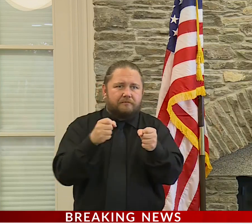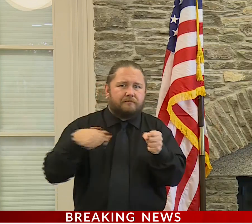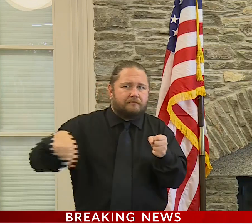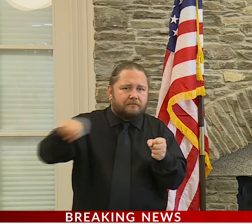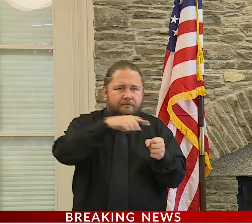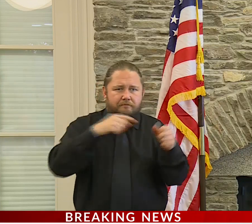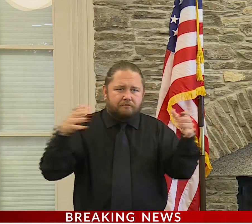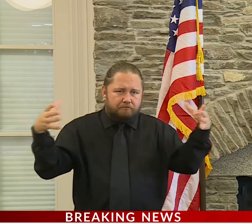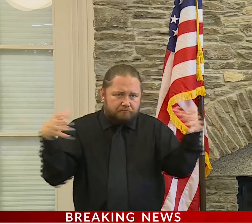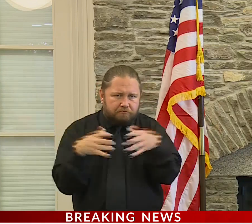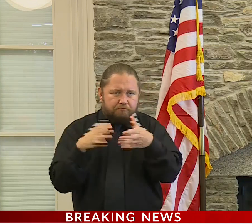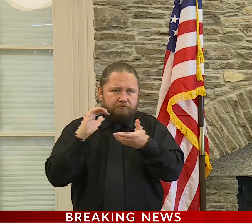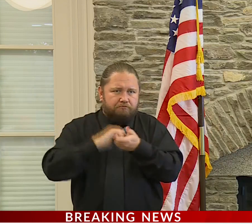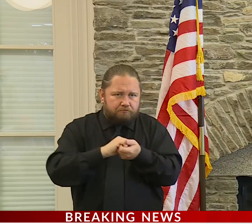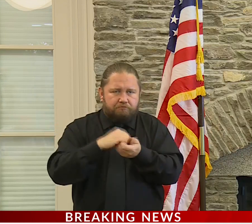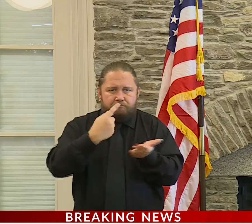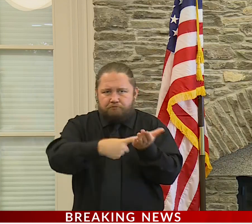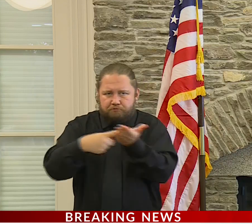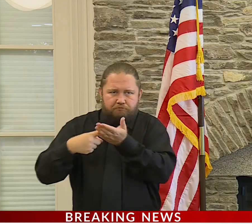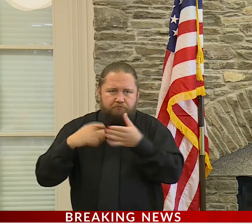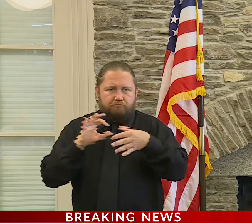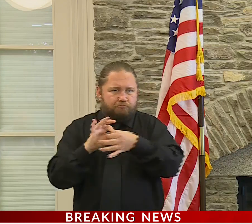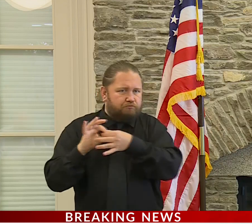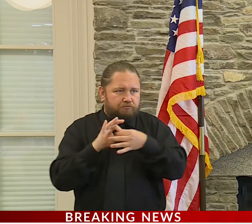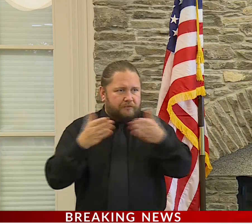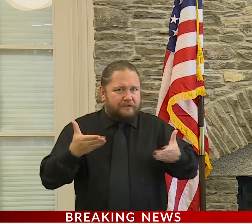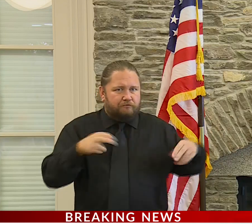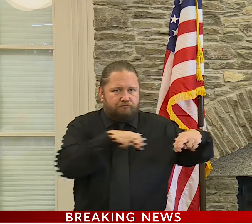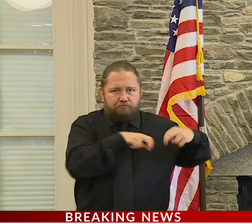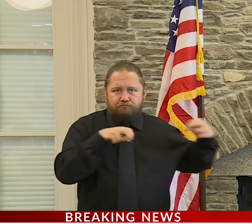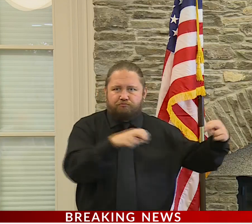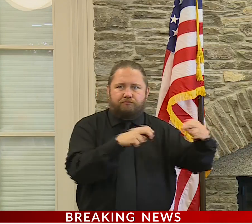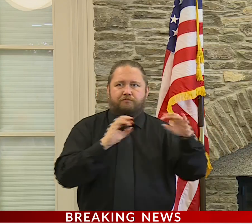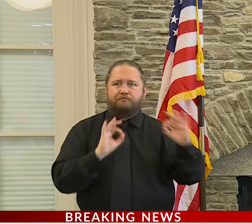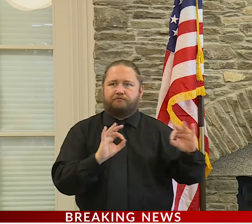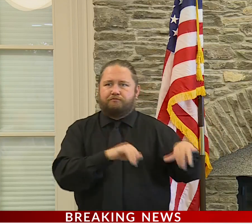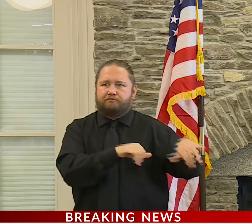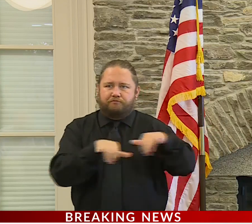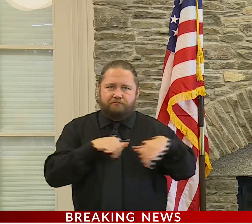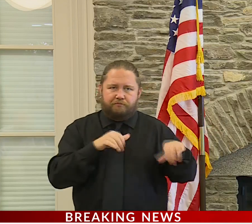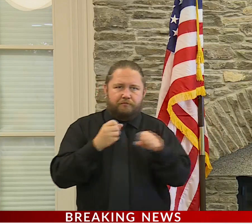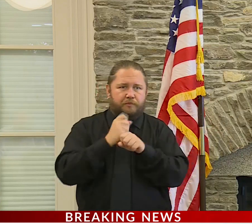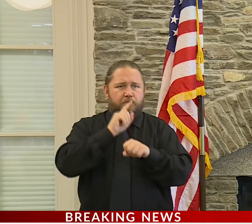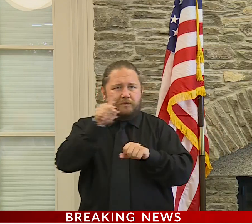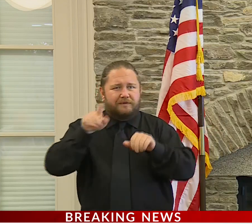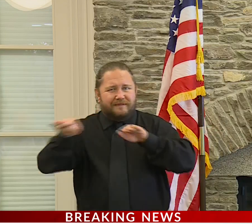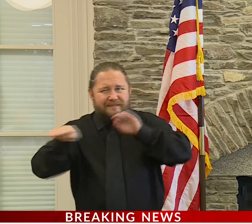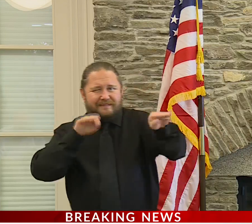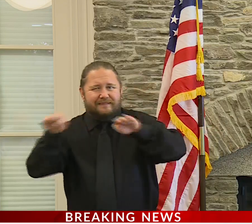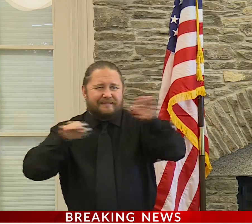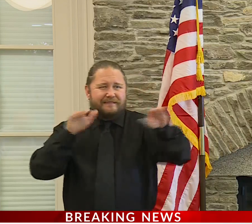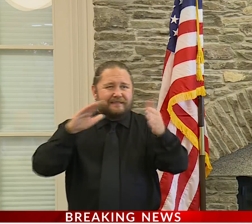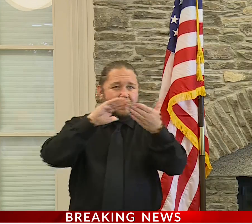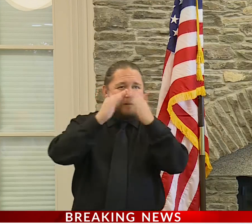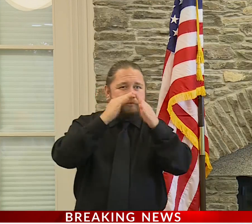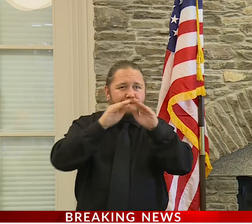WANT TO THANK GOVERNOR IN KEY AND KEEN FOR BRINGING US ALL TOGETHER AND FOR MAKING SURE